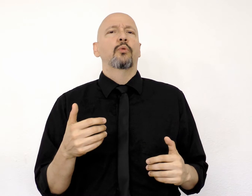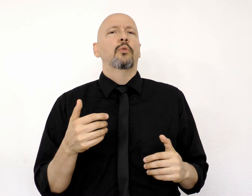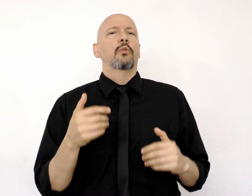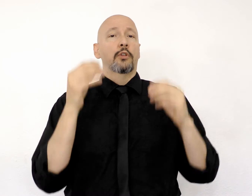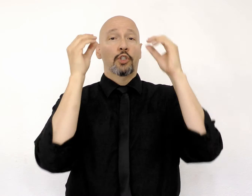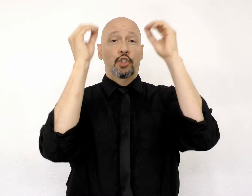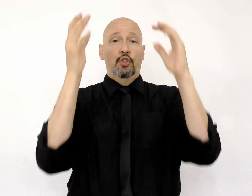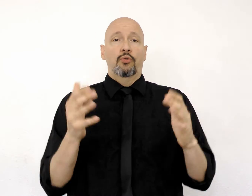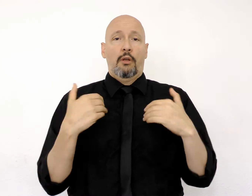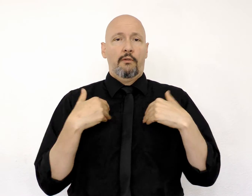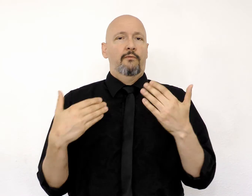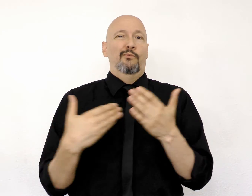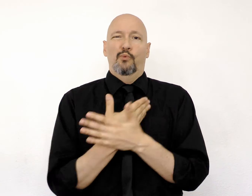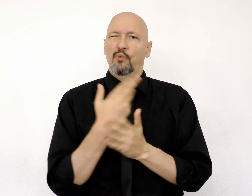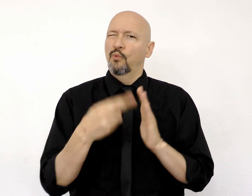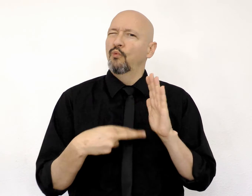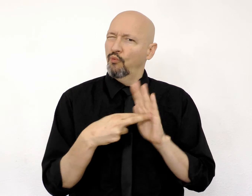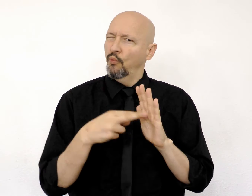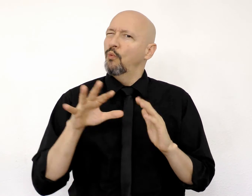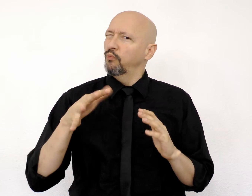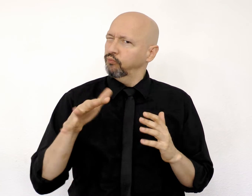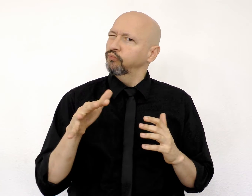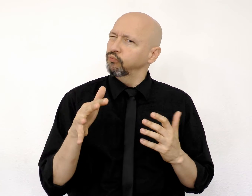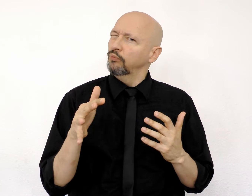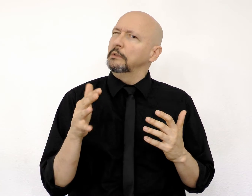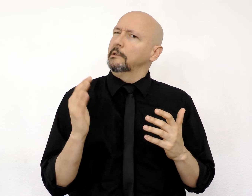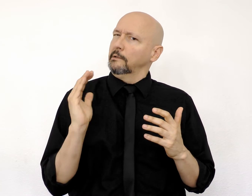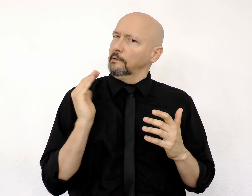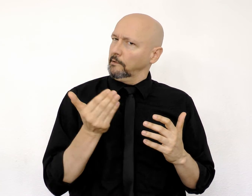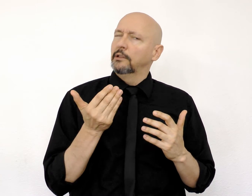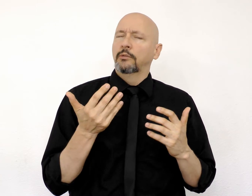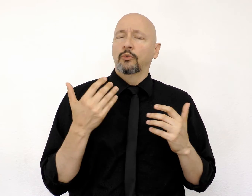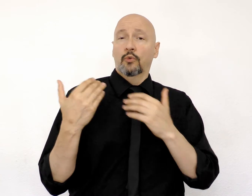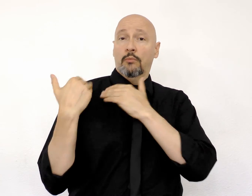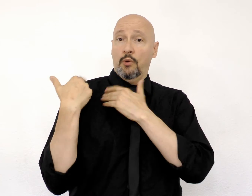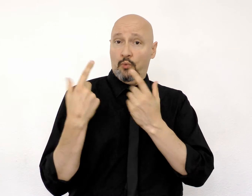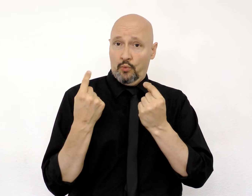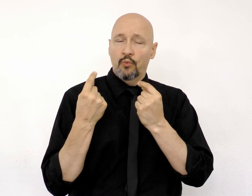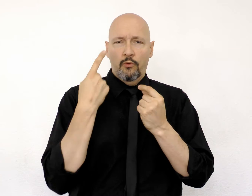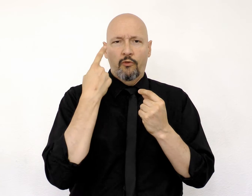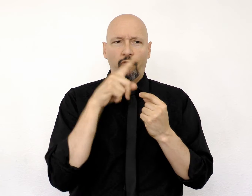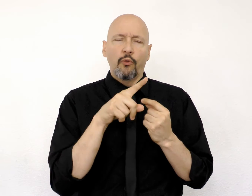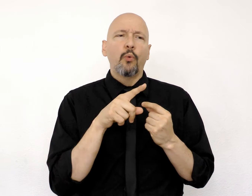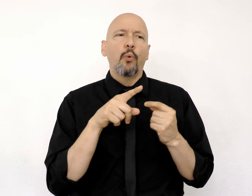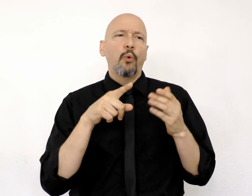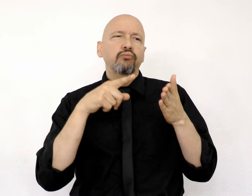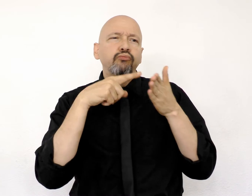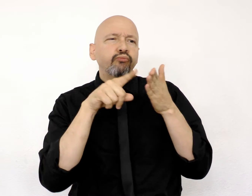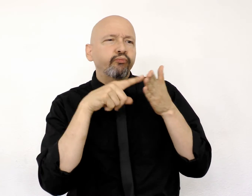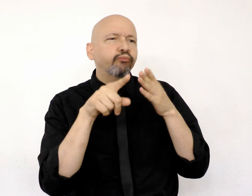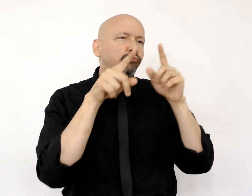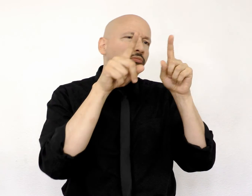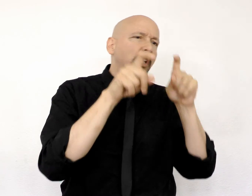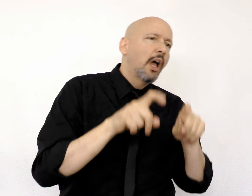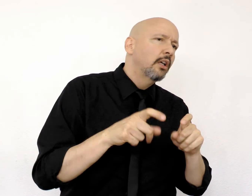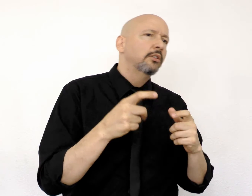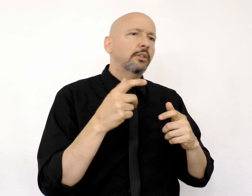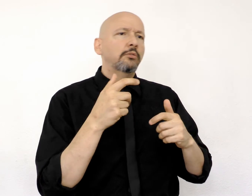So it does indeed seem that going forward, teachers have a "new"role.